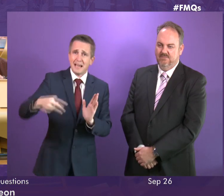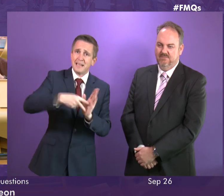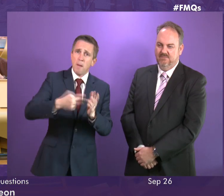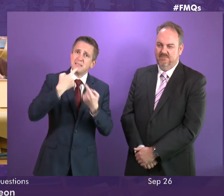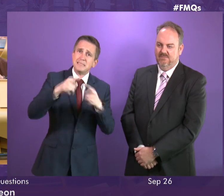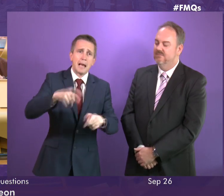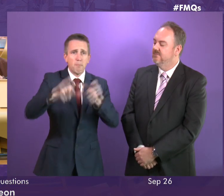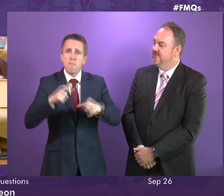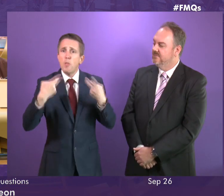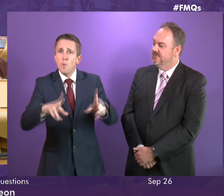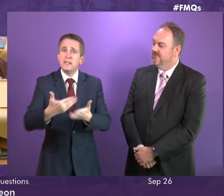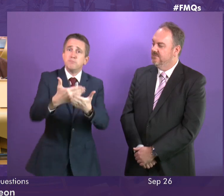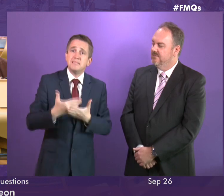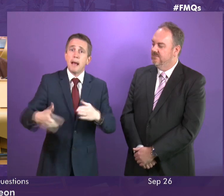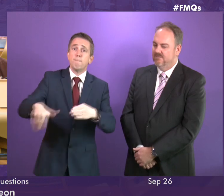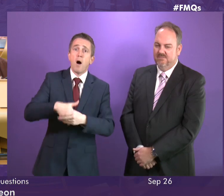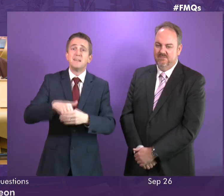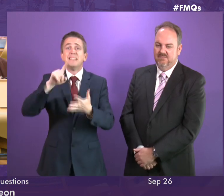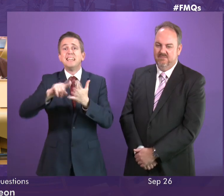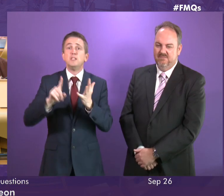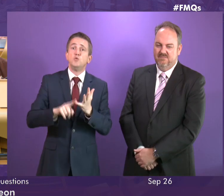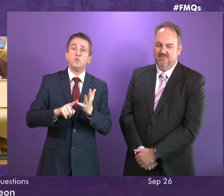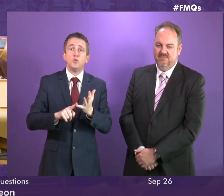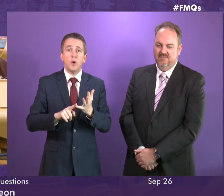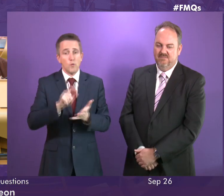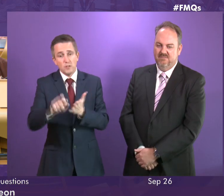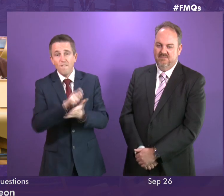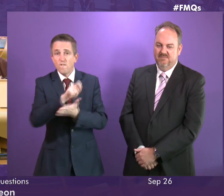that the only way to protect their membership of the European Union was to vote against